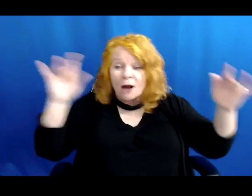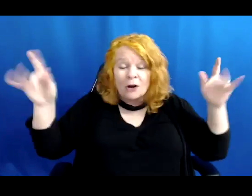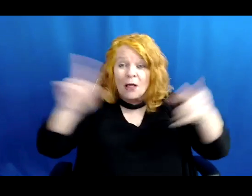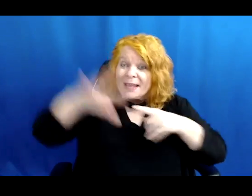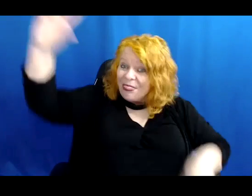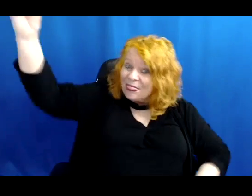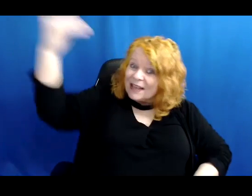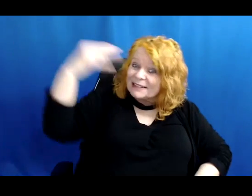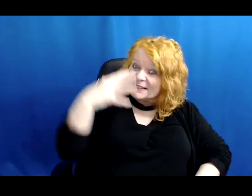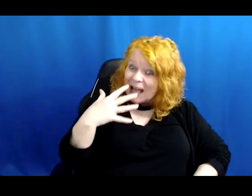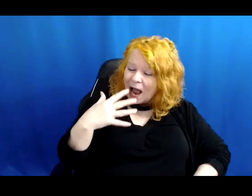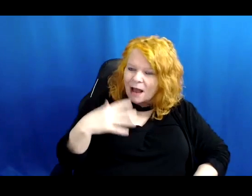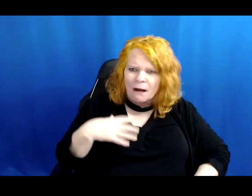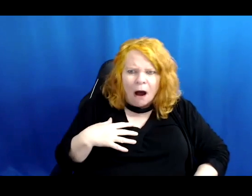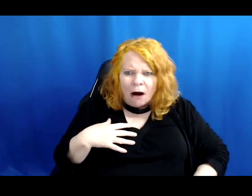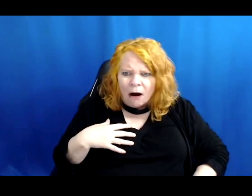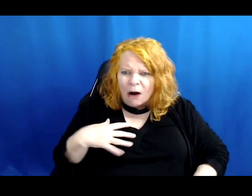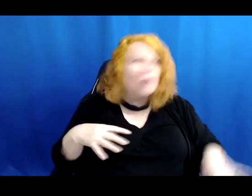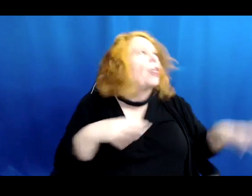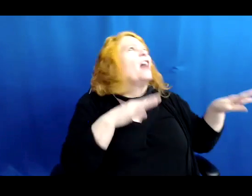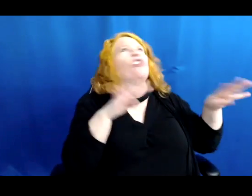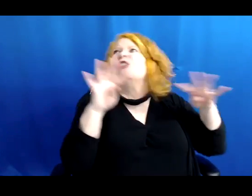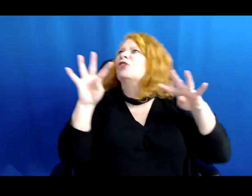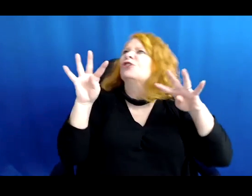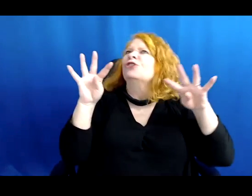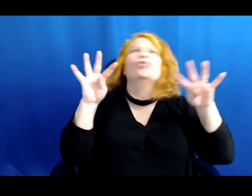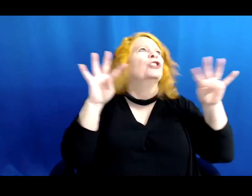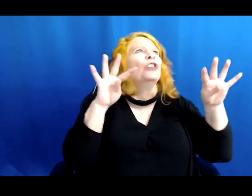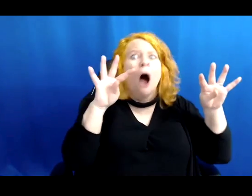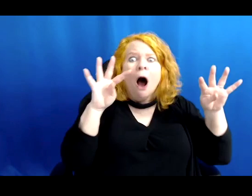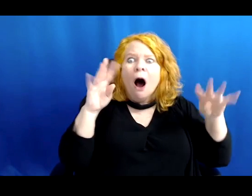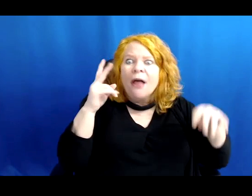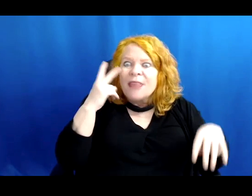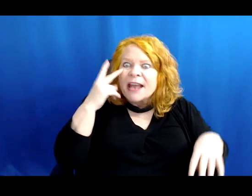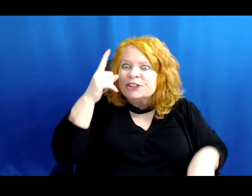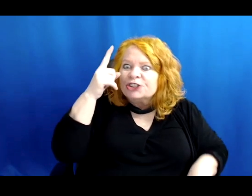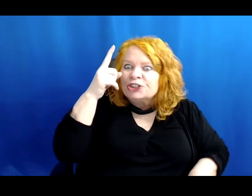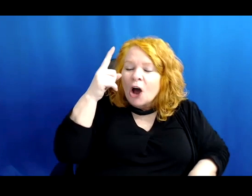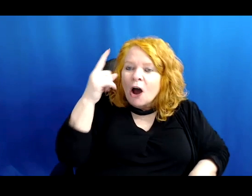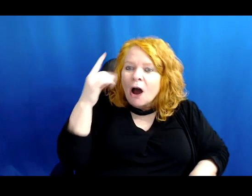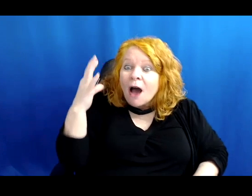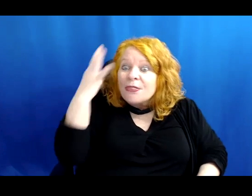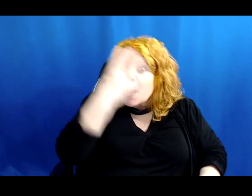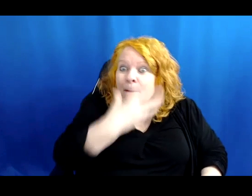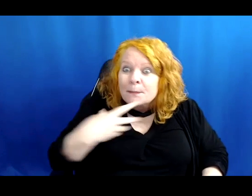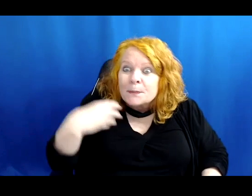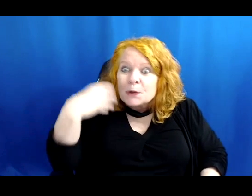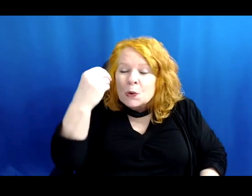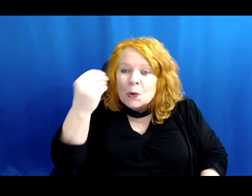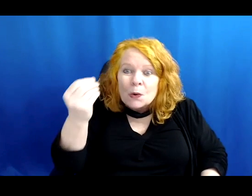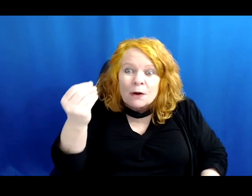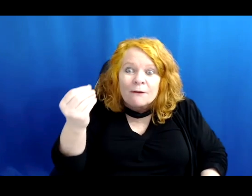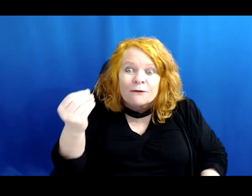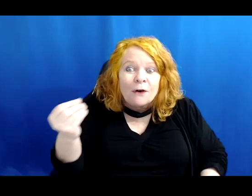They looked around in the sky and they saw the beautiful bird arriving. It was Beautiful